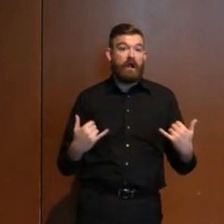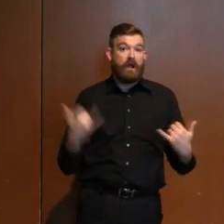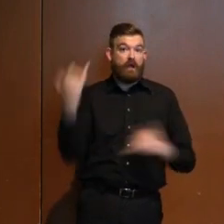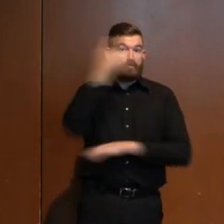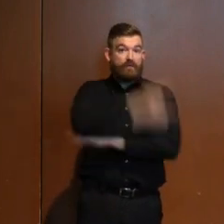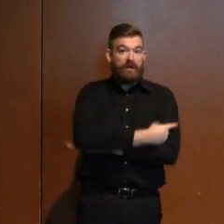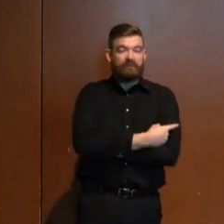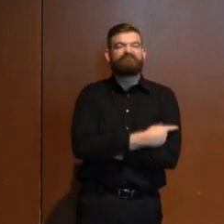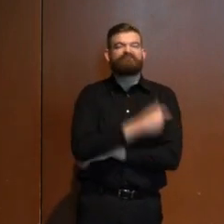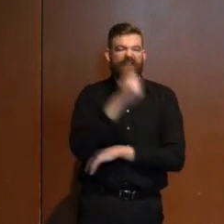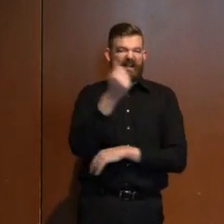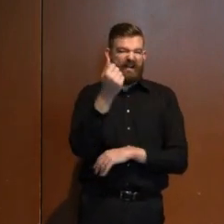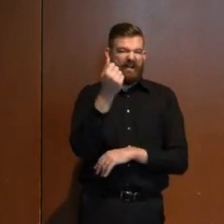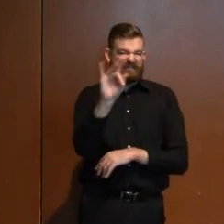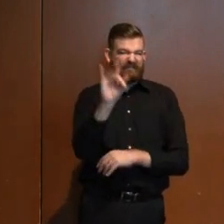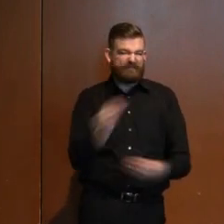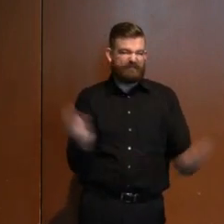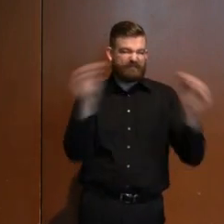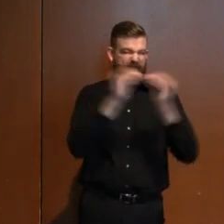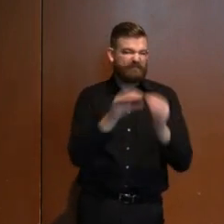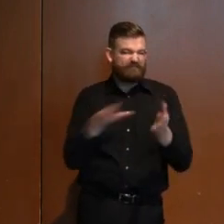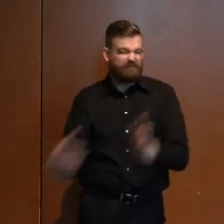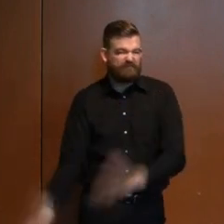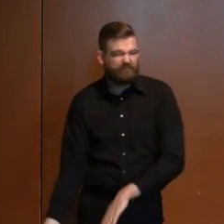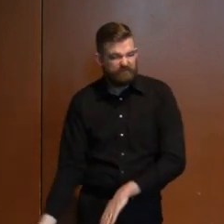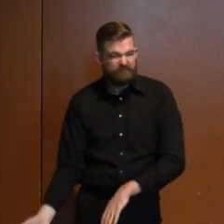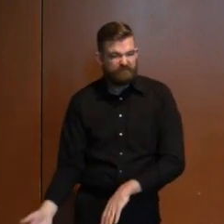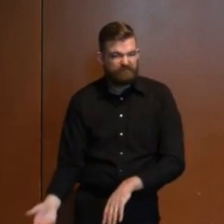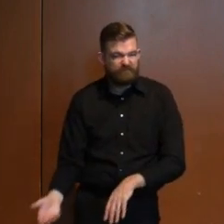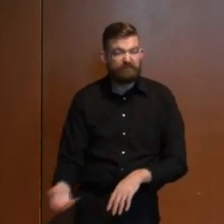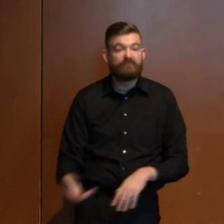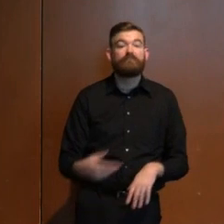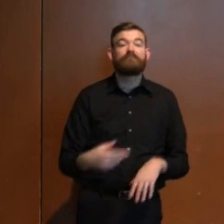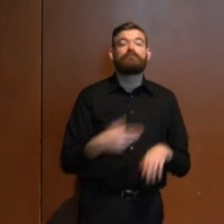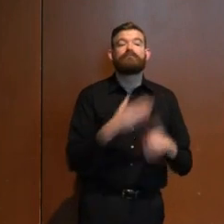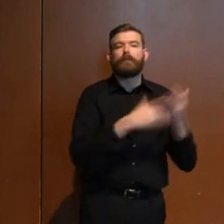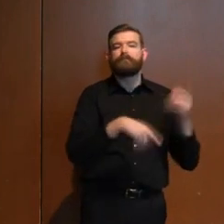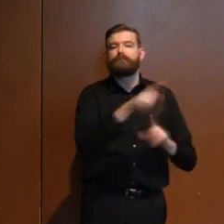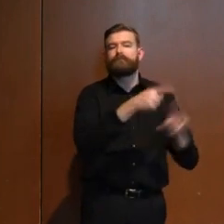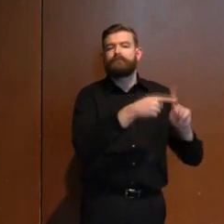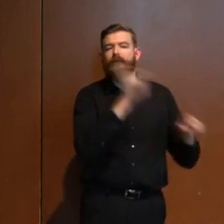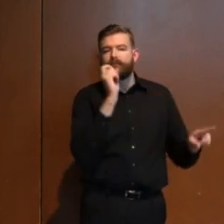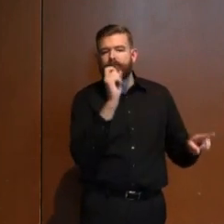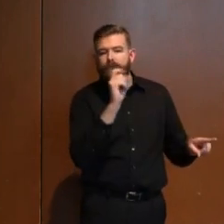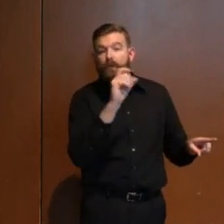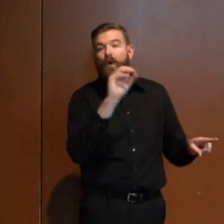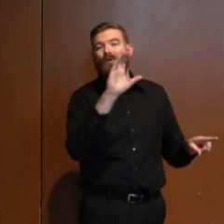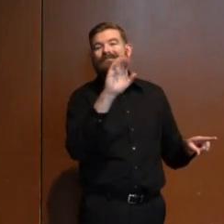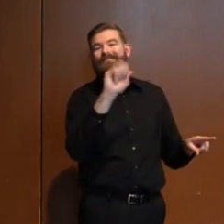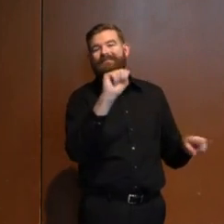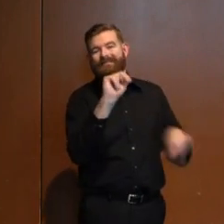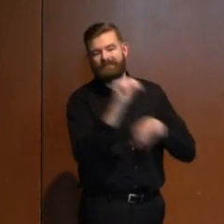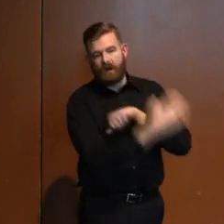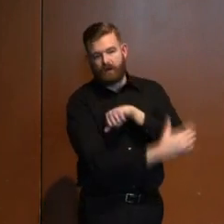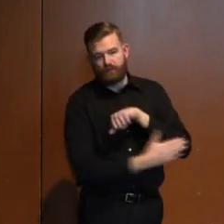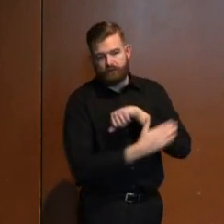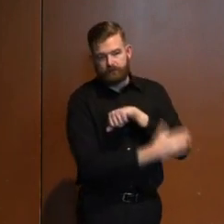AS THE GOVERNOR SHARED, 18 DEATHS HAVE BEEN REPORTED TO THE DEPARTMENT.